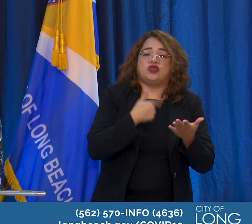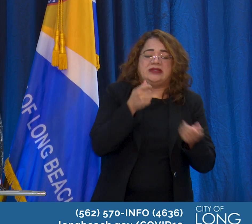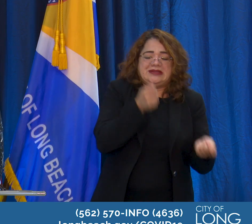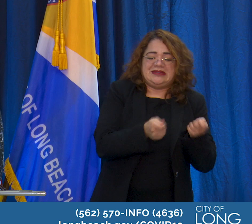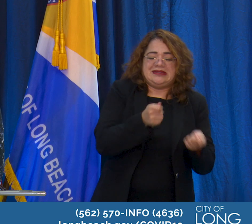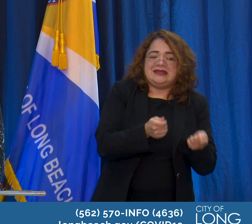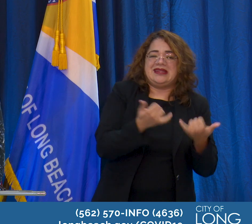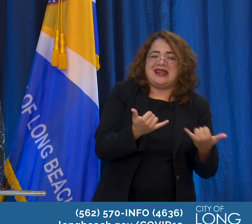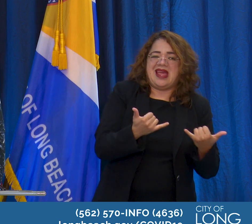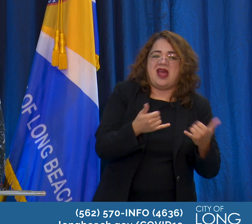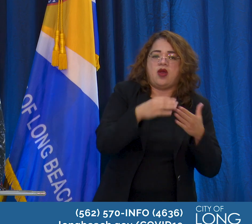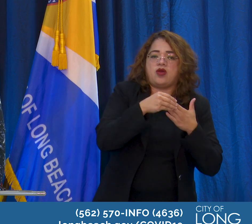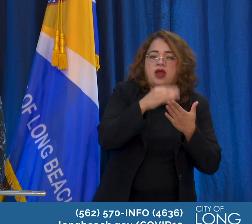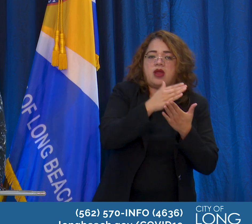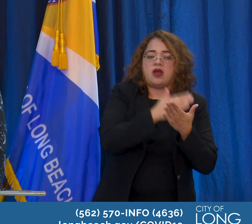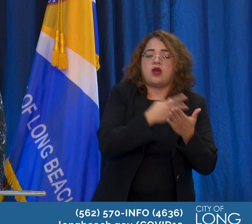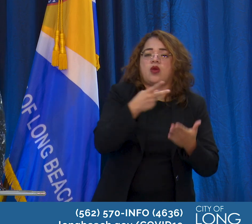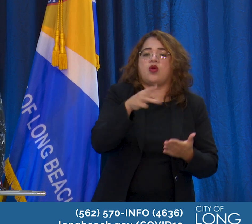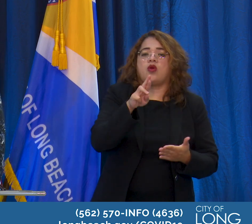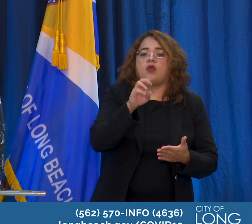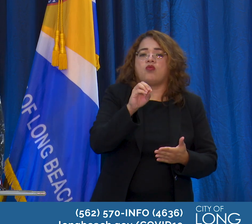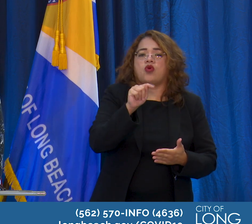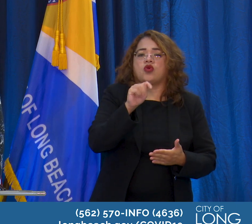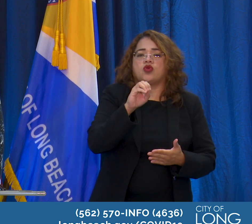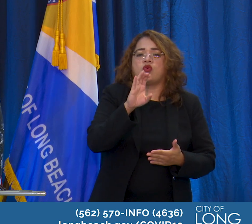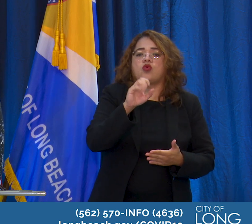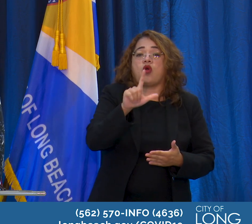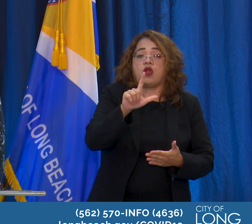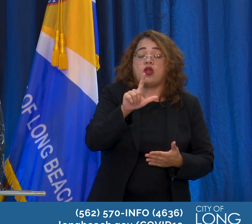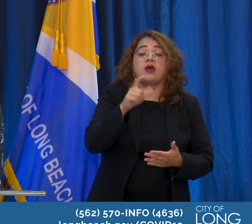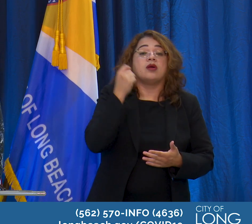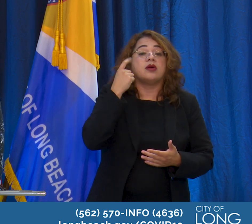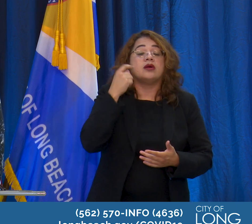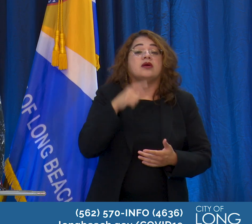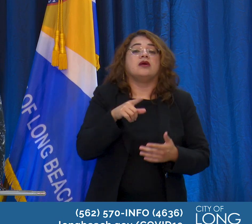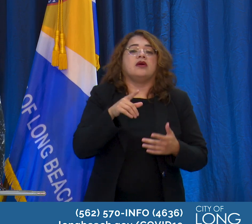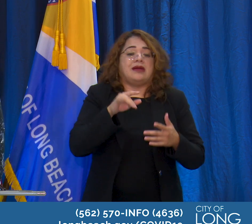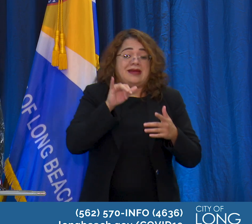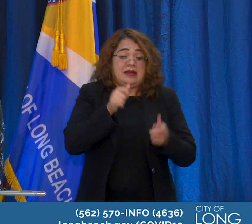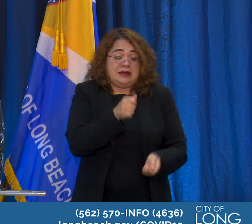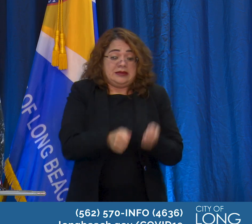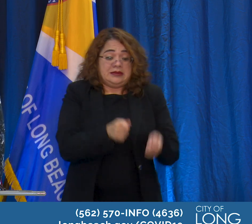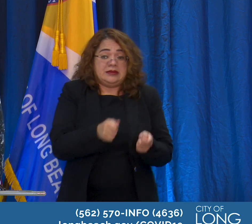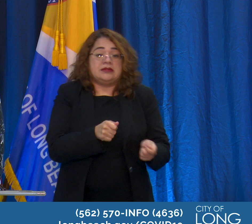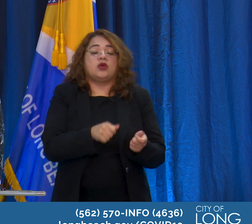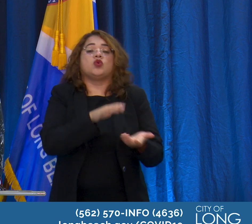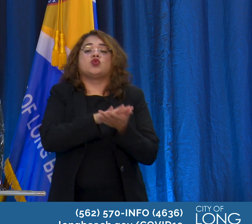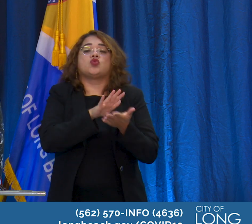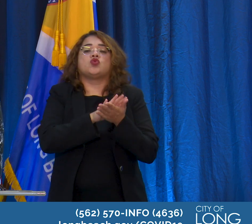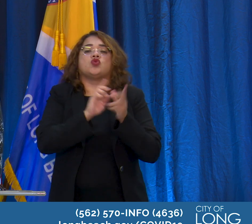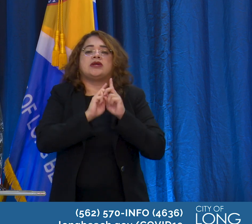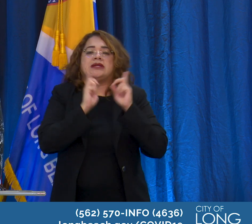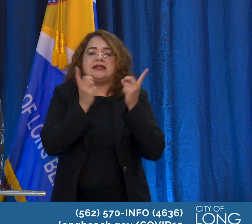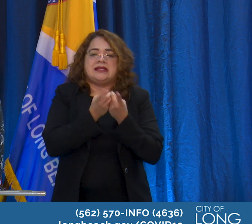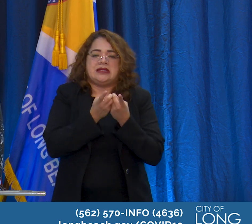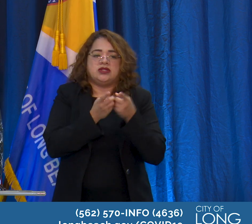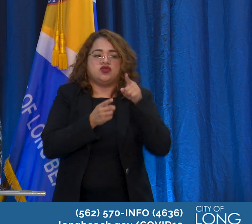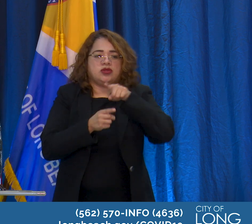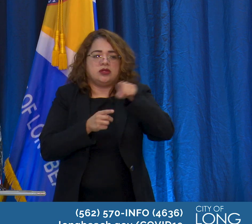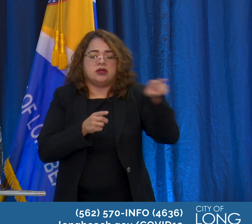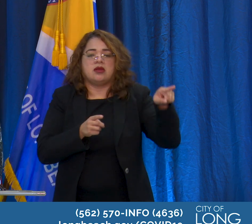and then, right, and then that allows school districts and schools and other programs to